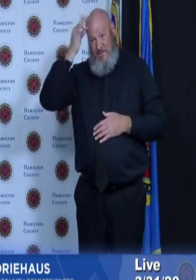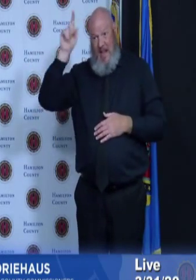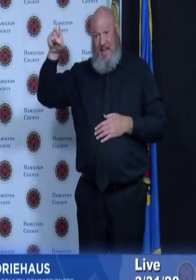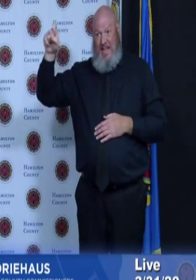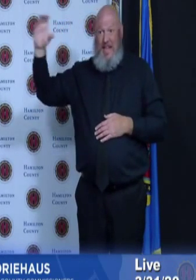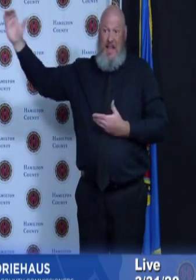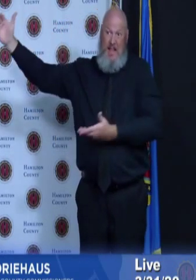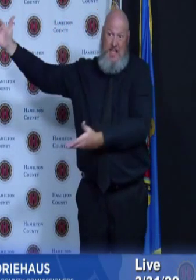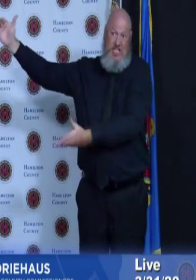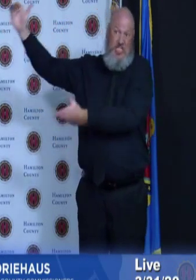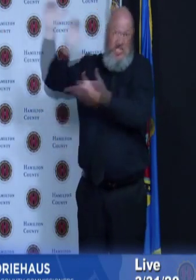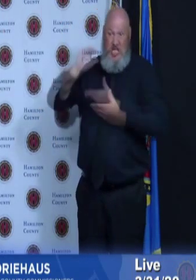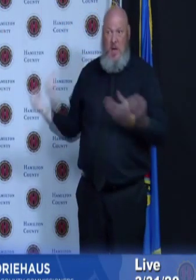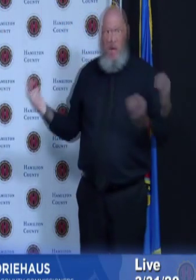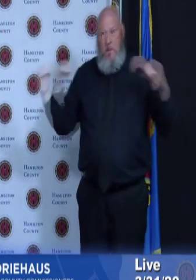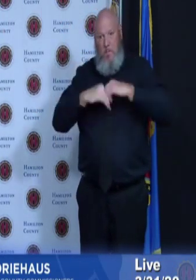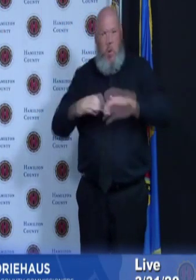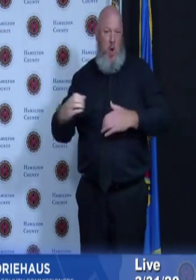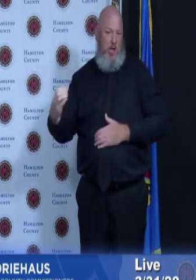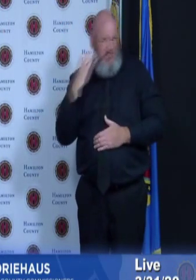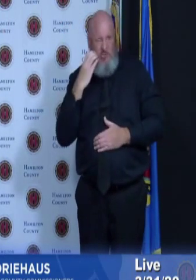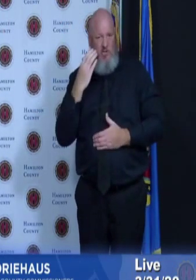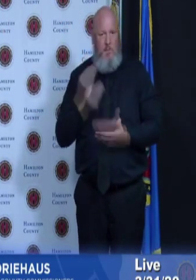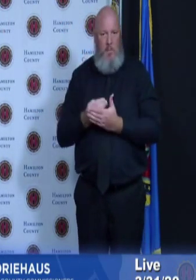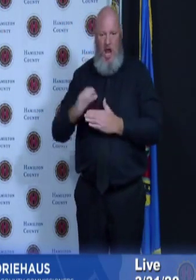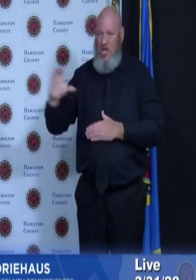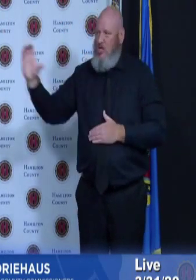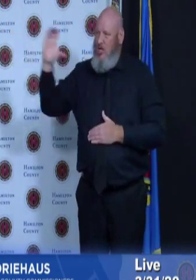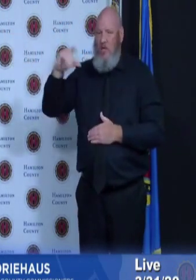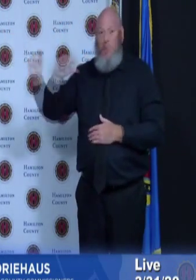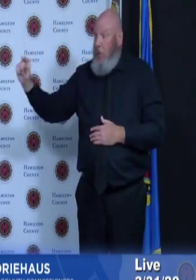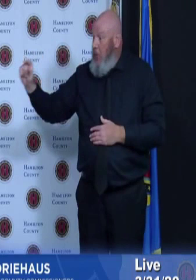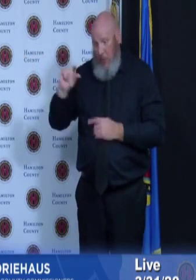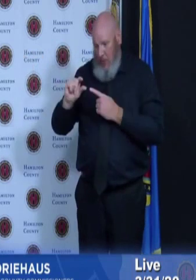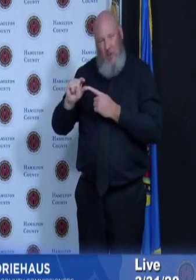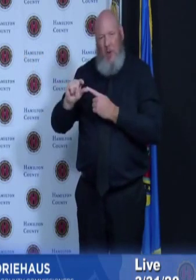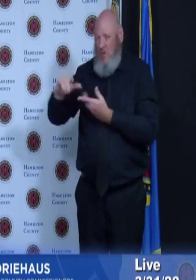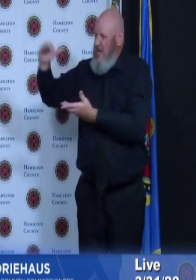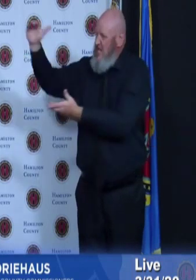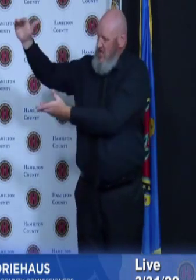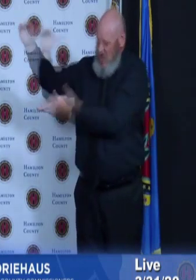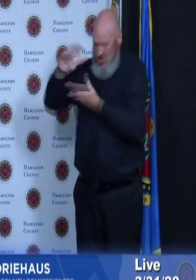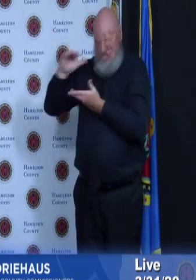I do think there's going to be another package I mean I'm hearing that from